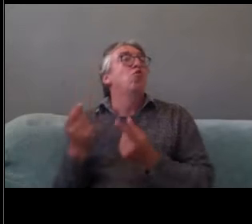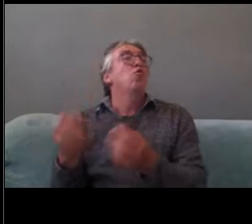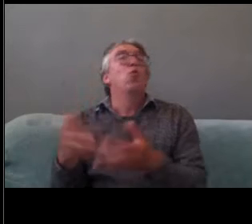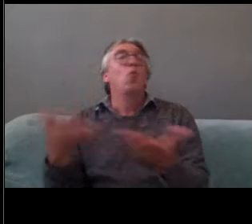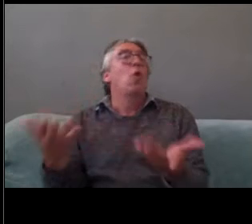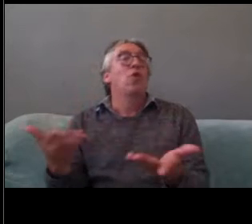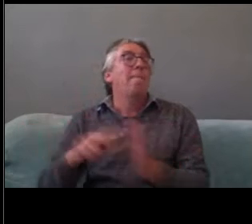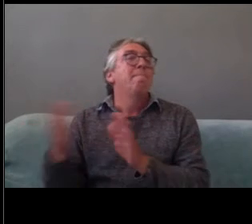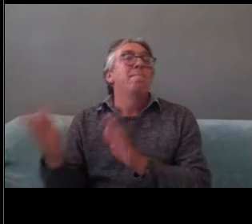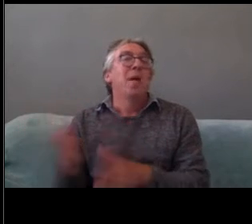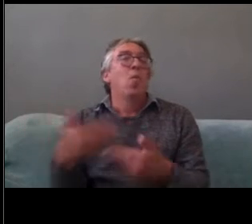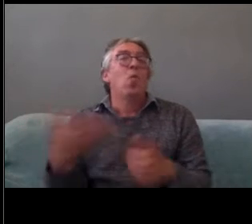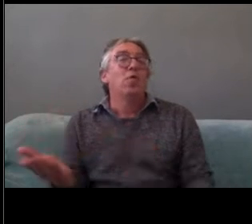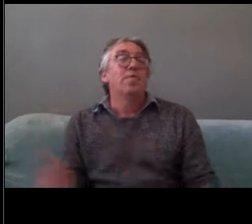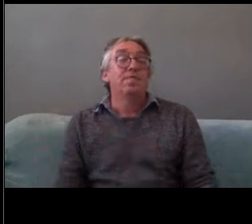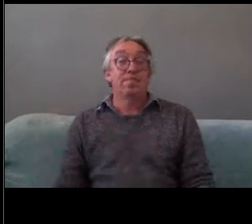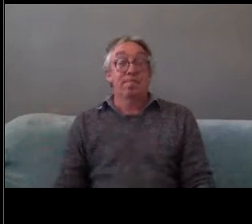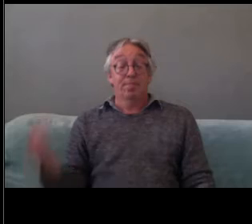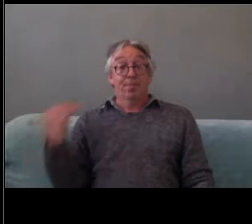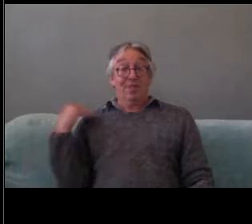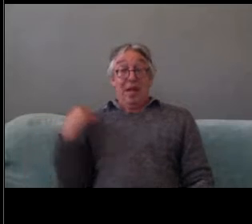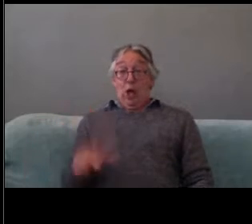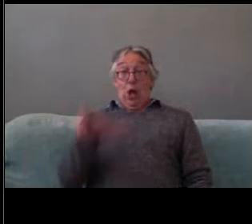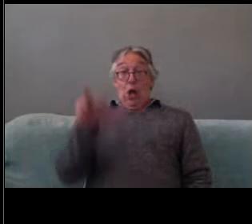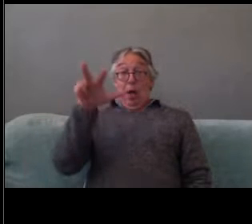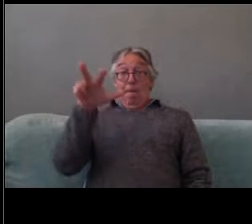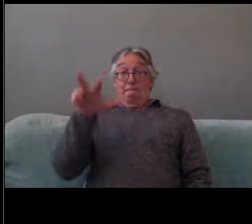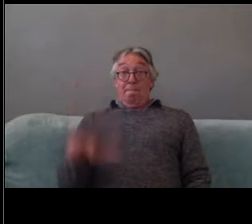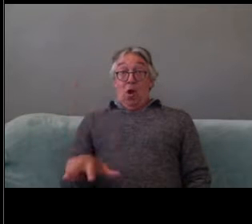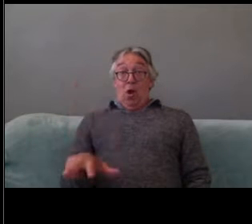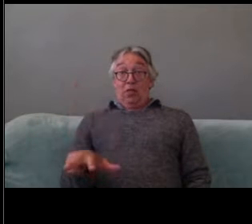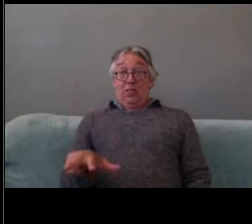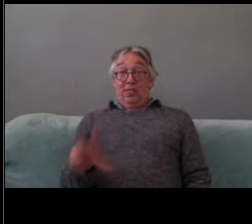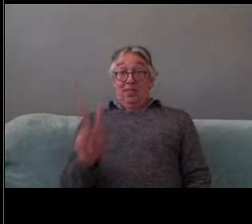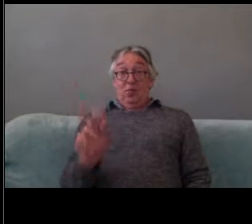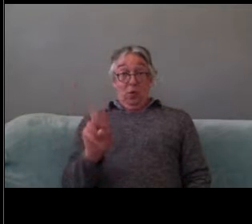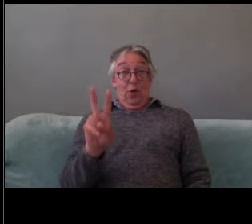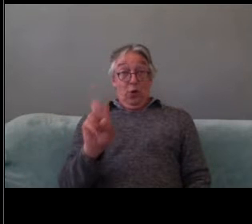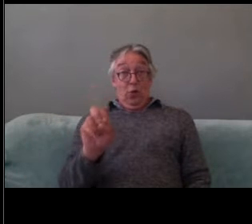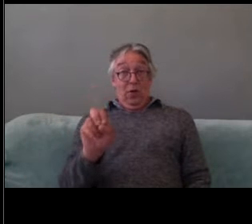in March we highlighted a focus should be given to vulnerable groups.